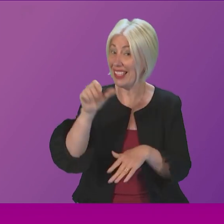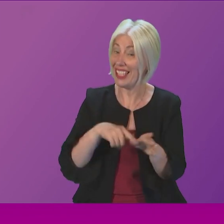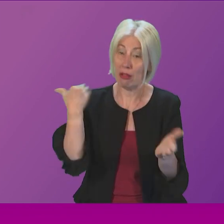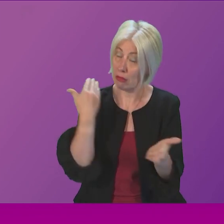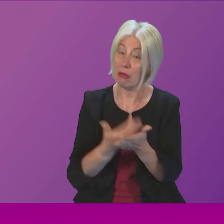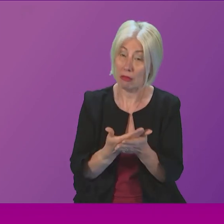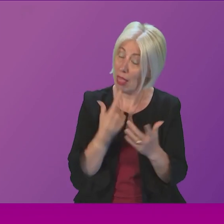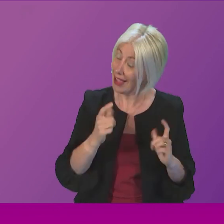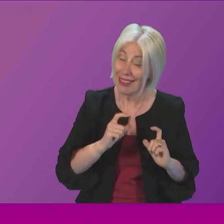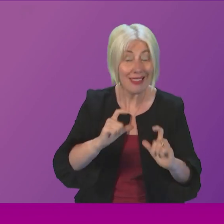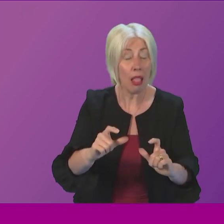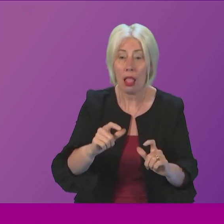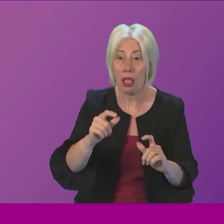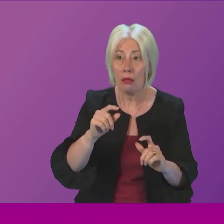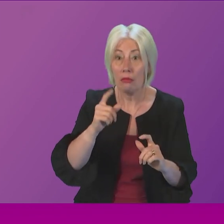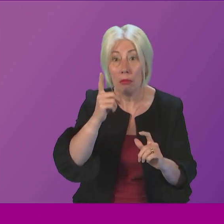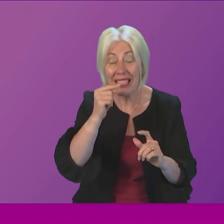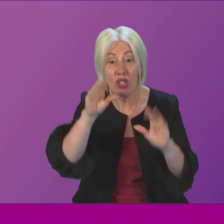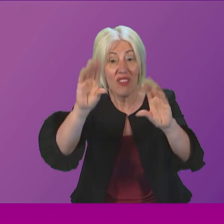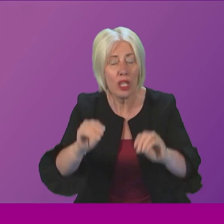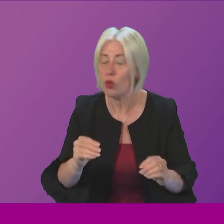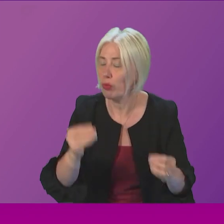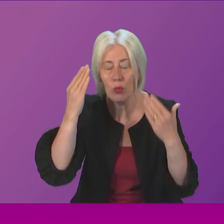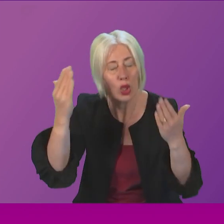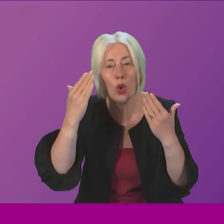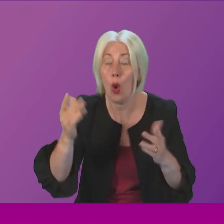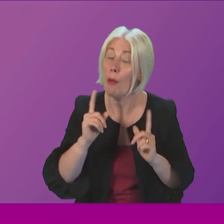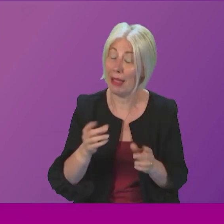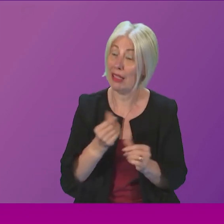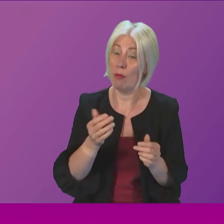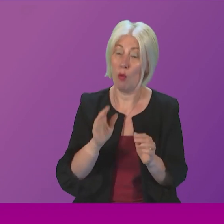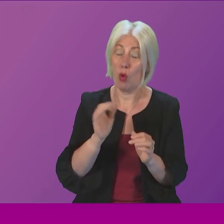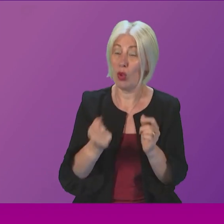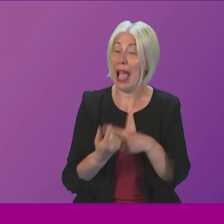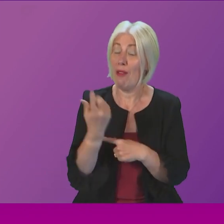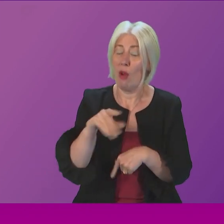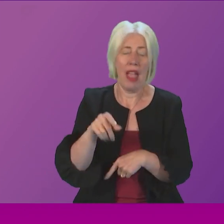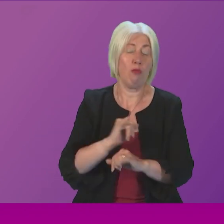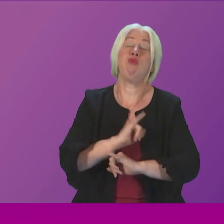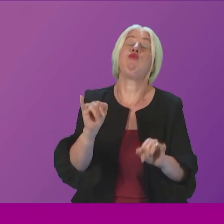still no end in sight, with devastating consequences for so many families.